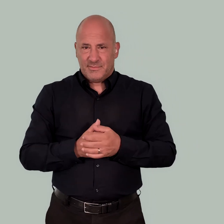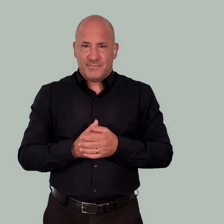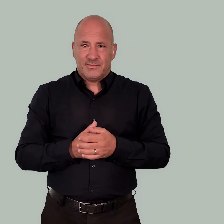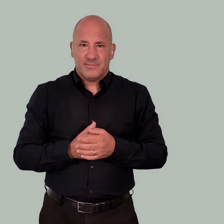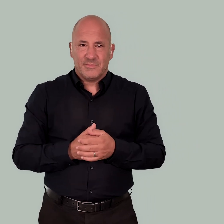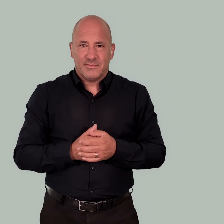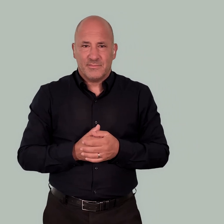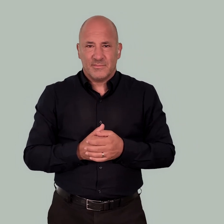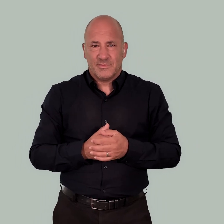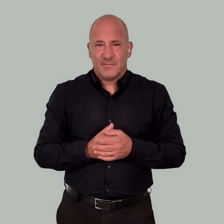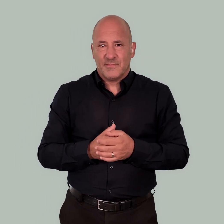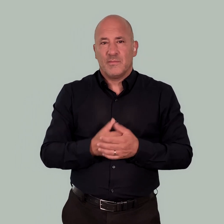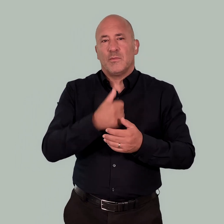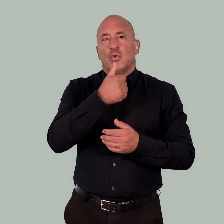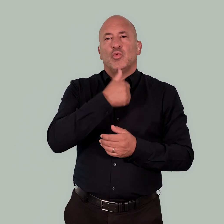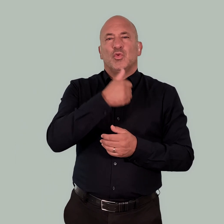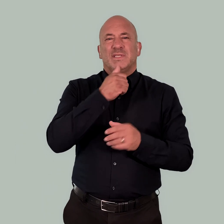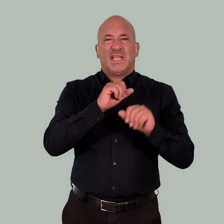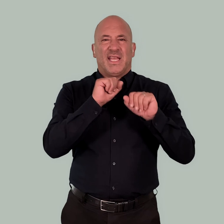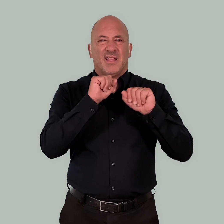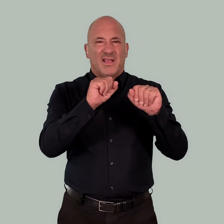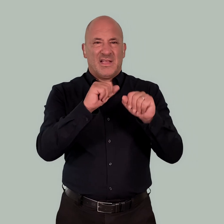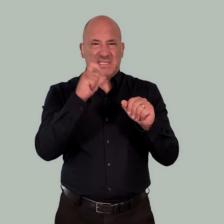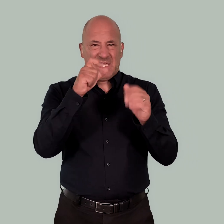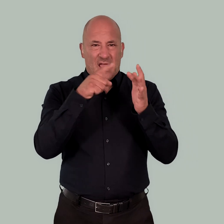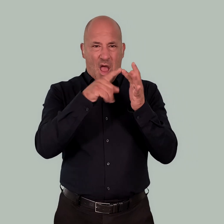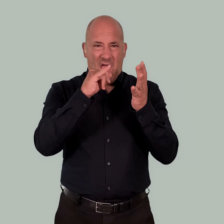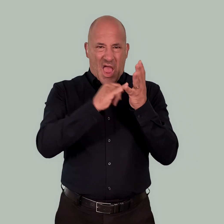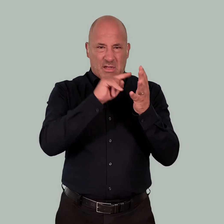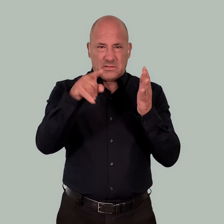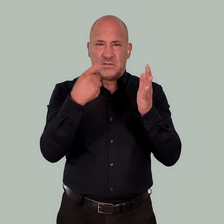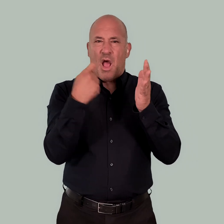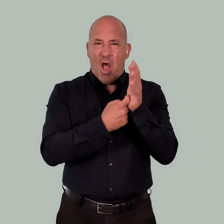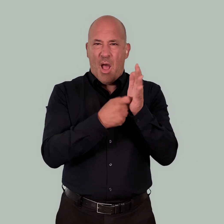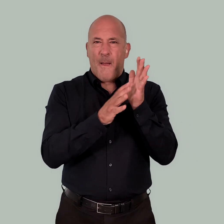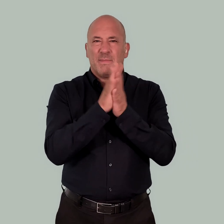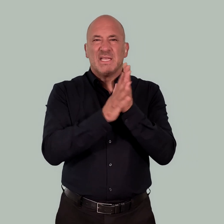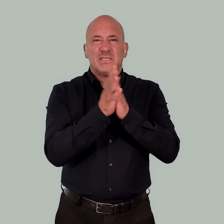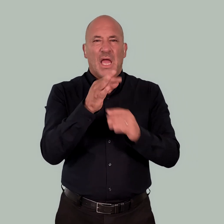Symptoms of common mental health conditions (CMHCs)